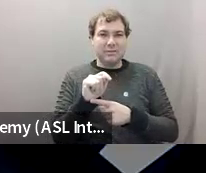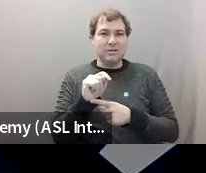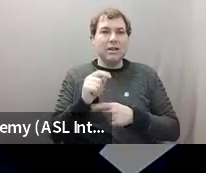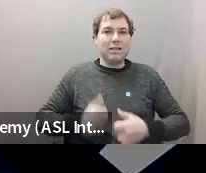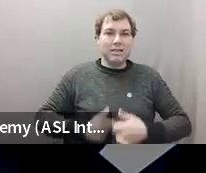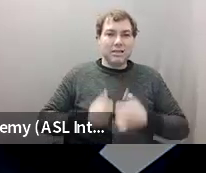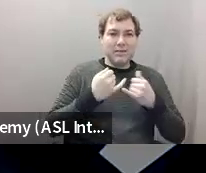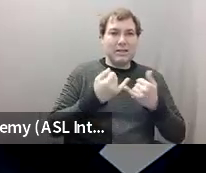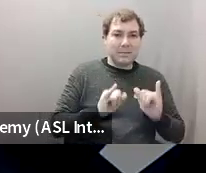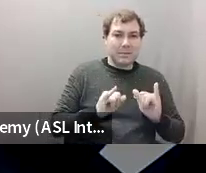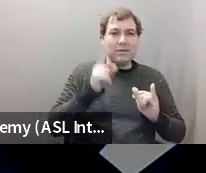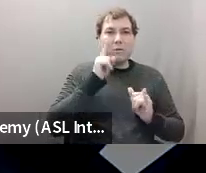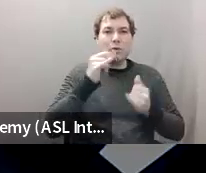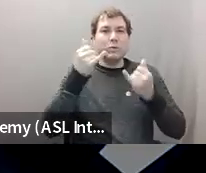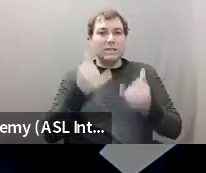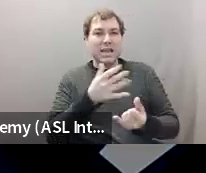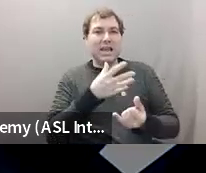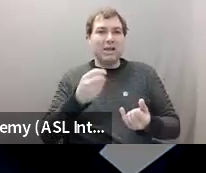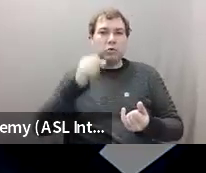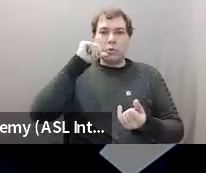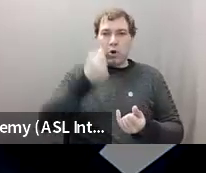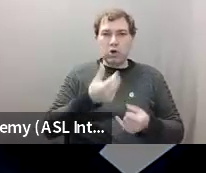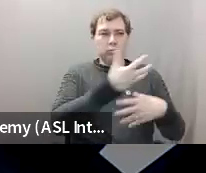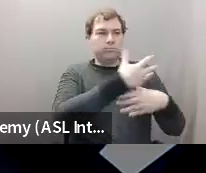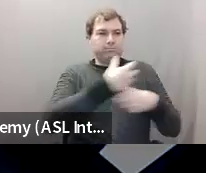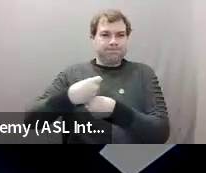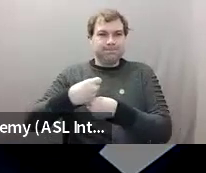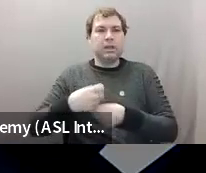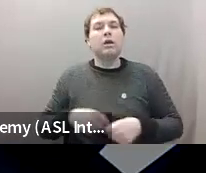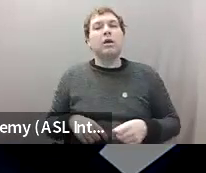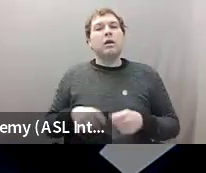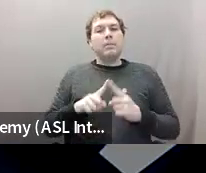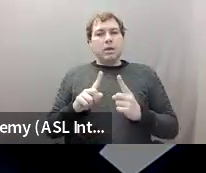Jen Hawkinson: But Jen Hawkinson: one, I'm Jen Hawkinson: Montana's are a tough bunch.